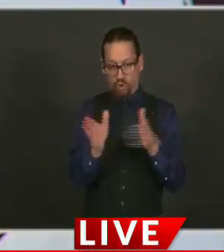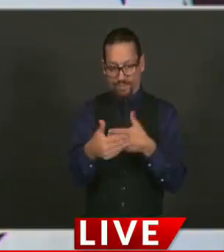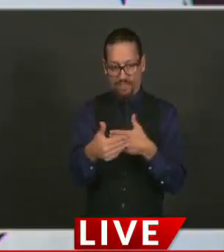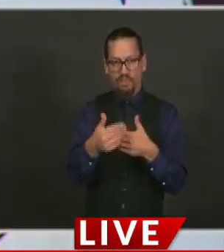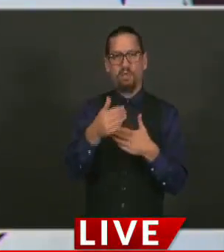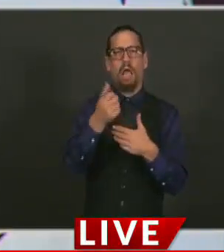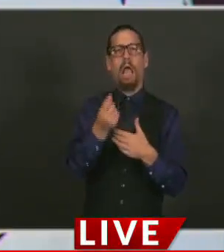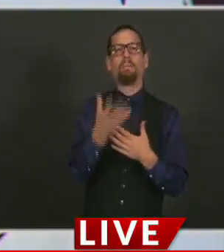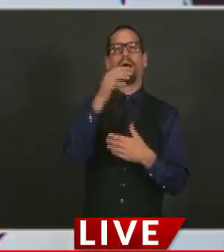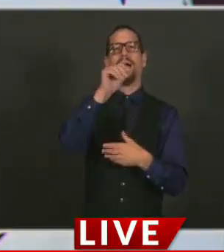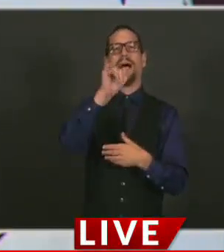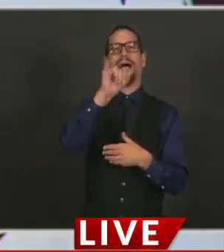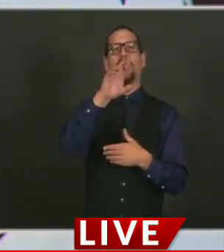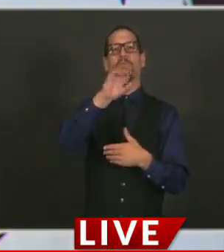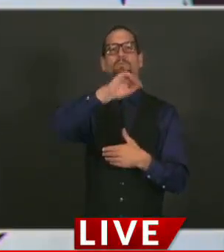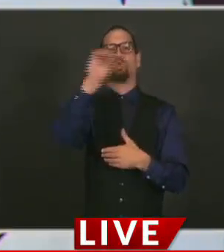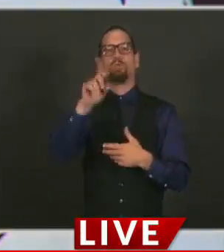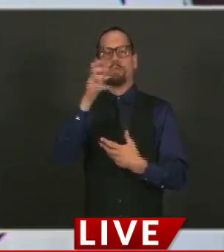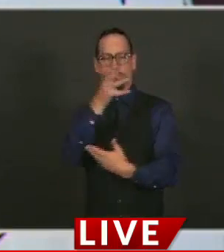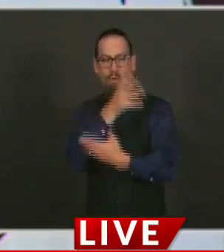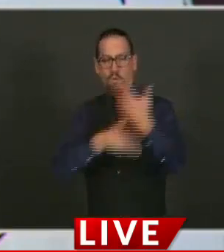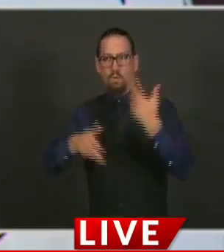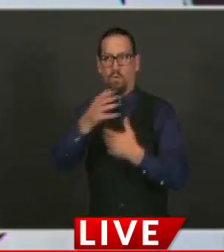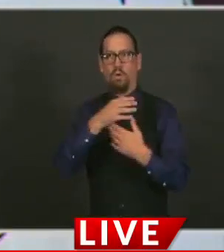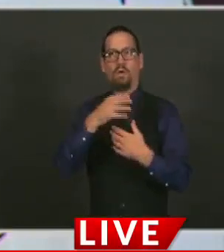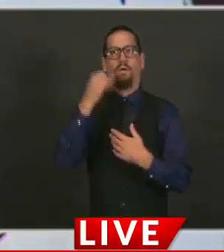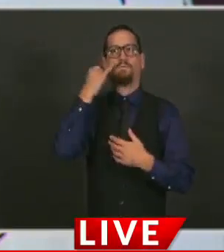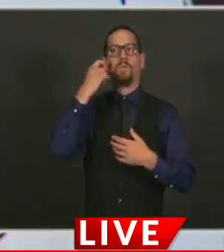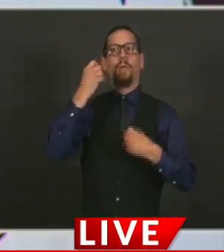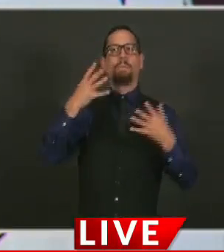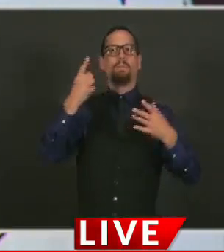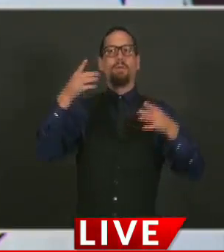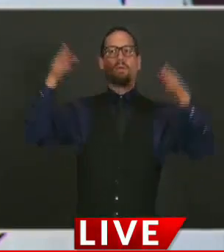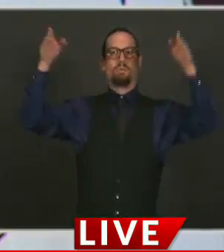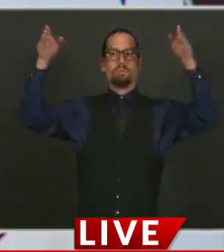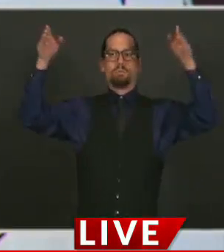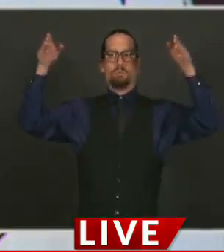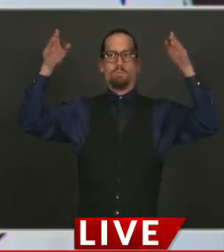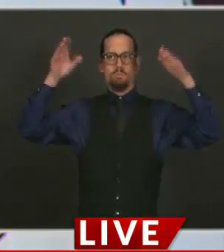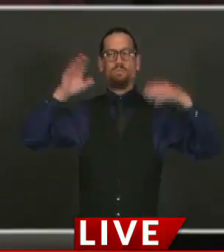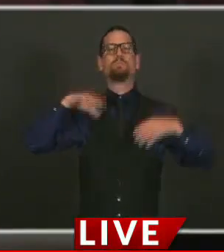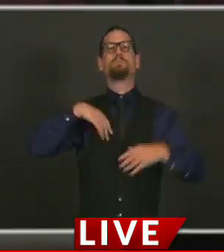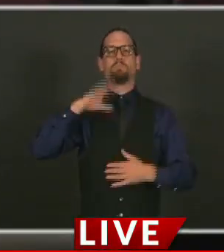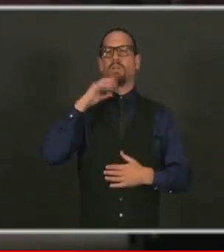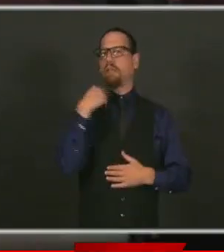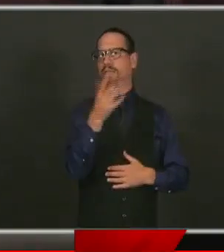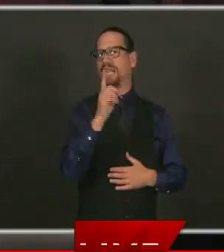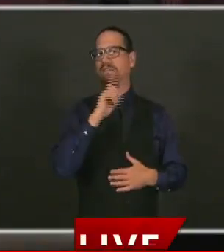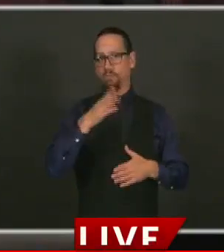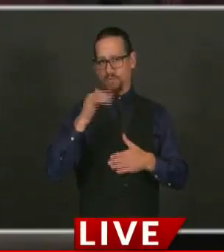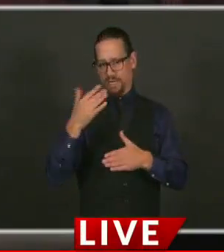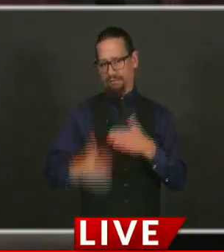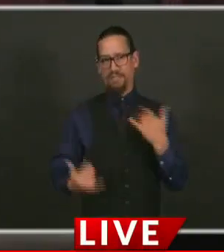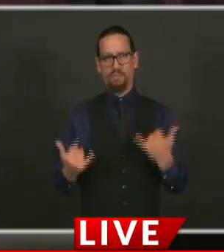TIMES YOU NEED THE AIR TO TURN OVER IN AN HOUR, AND ROUGHLY HOW MANY WINDOWS YOU NEED OPEN.